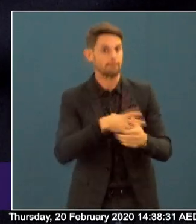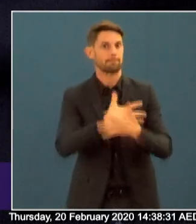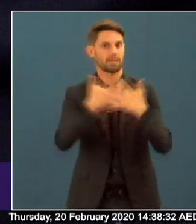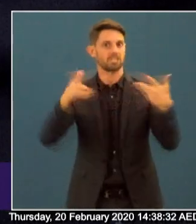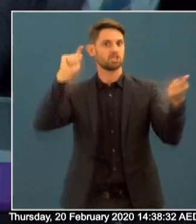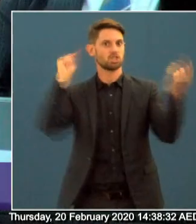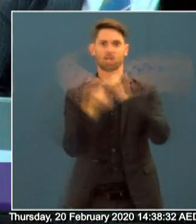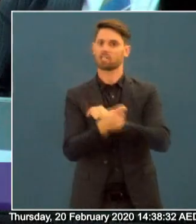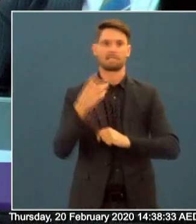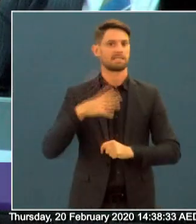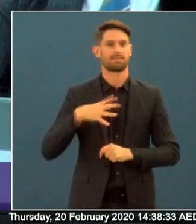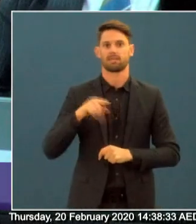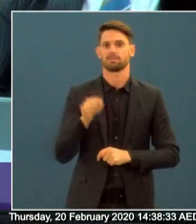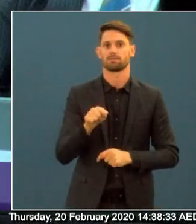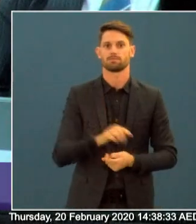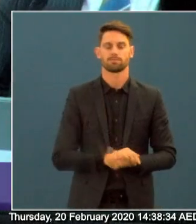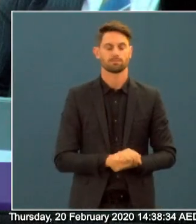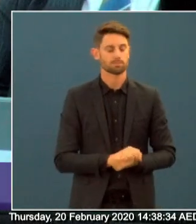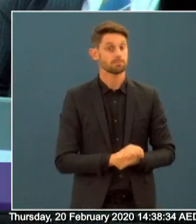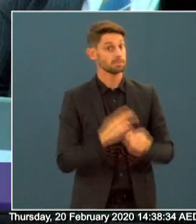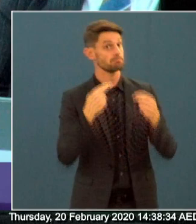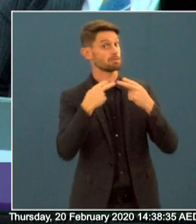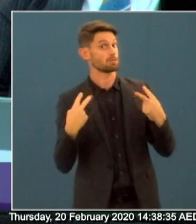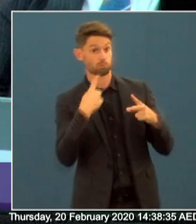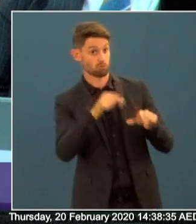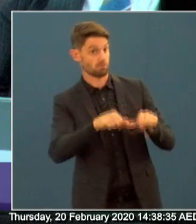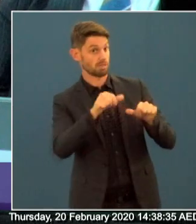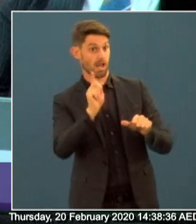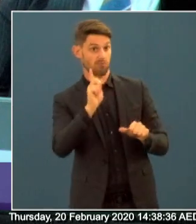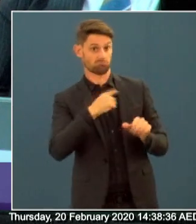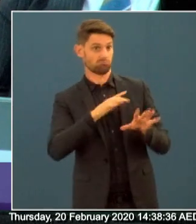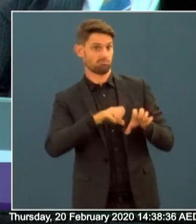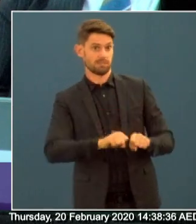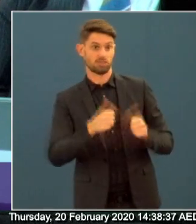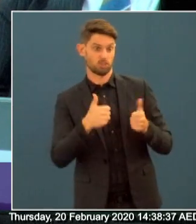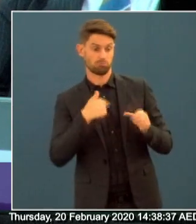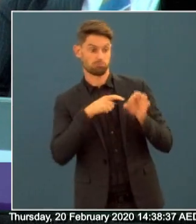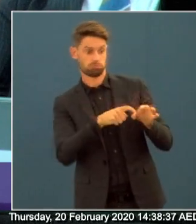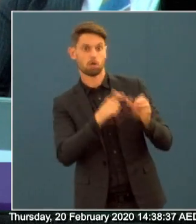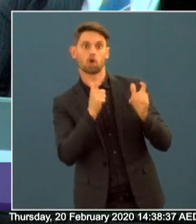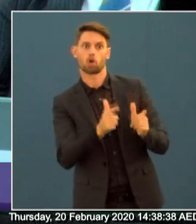Commissioners, those are the questions I wanted to ask Professor Trollor. You will have seen that I've asked a number of questions that would